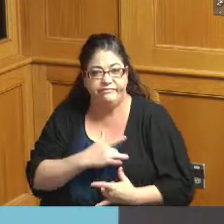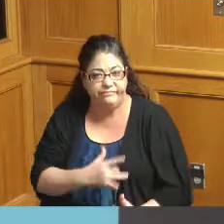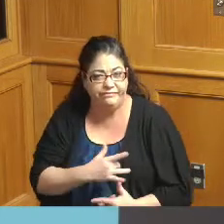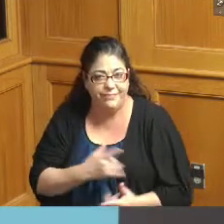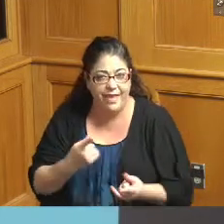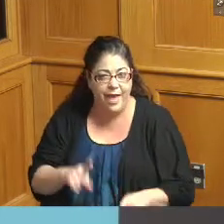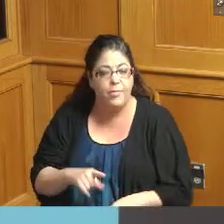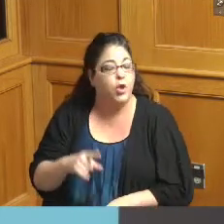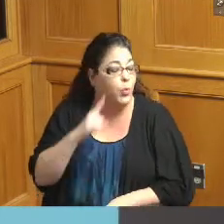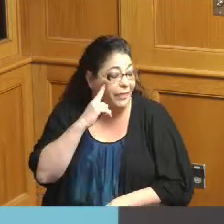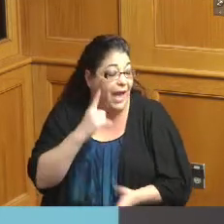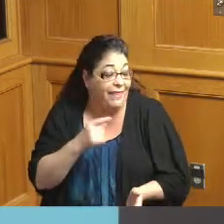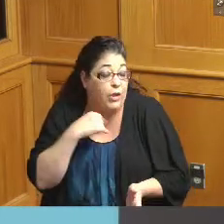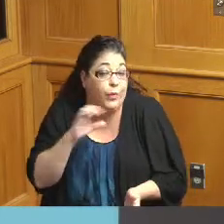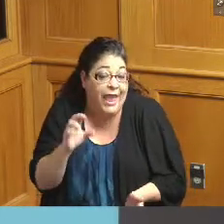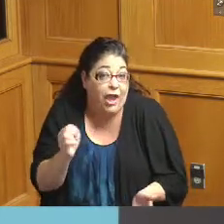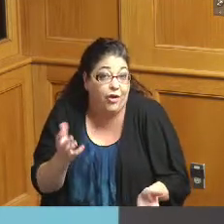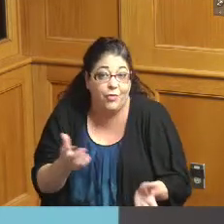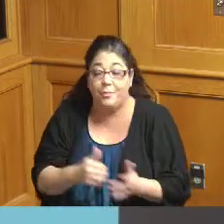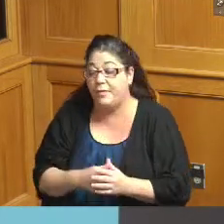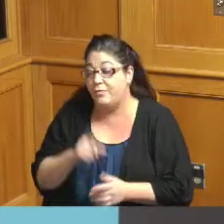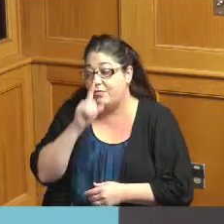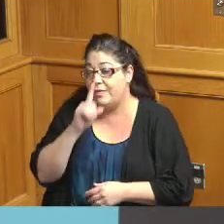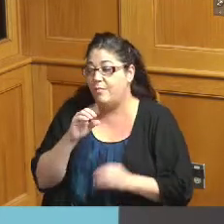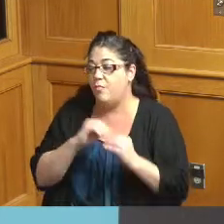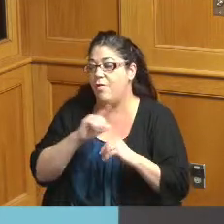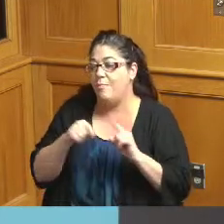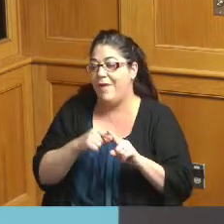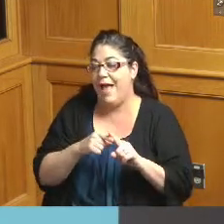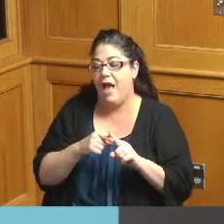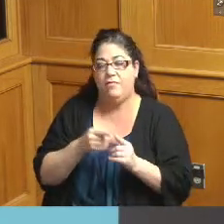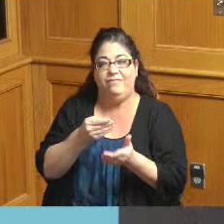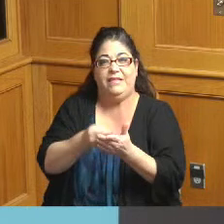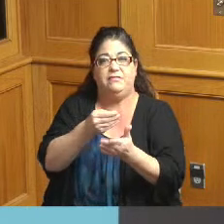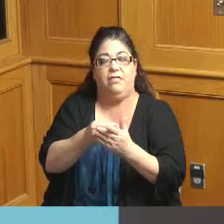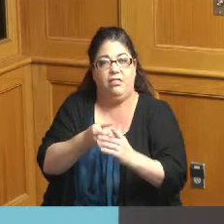do care about the delinquency Trends but more about the fiscal impact that these Trends have